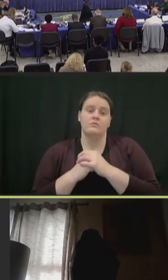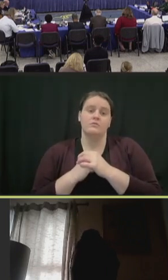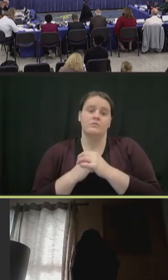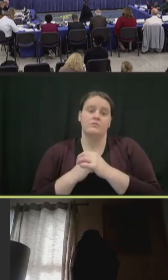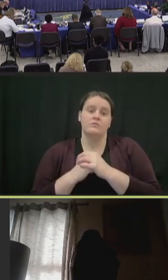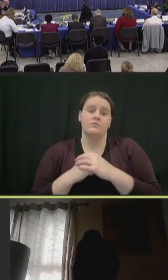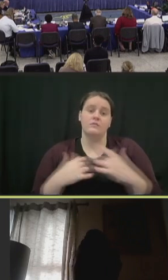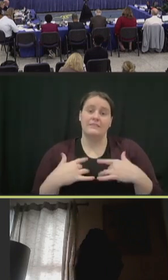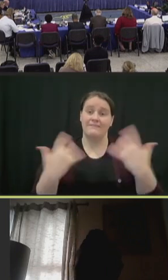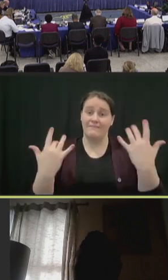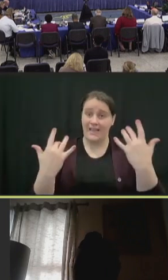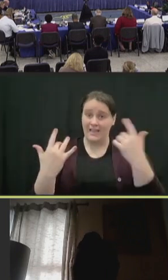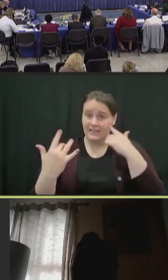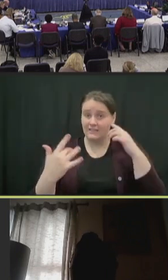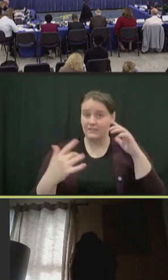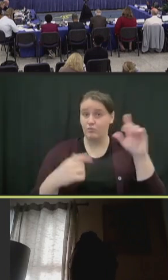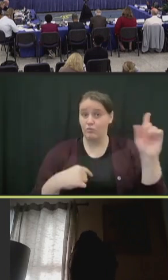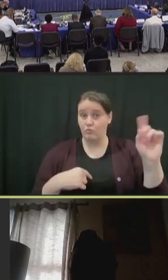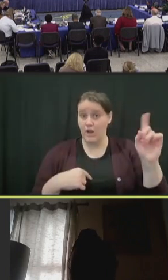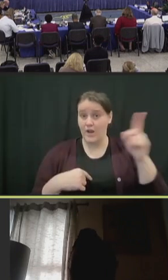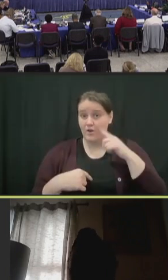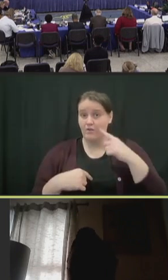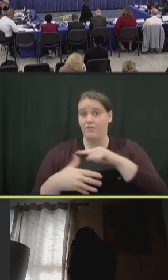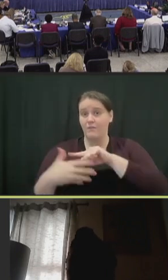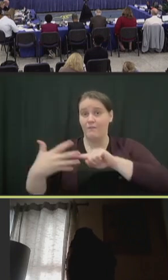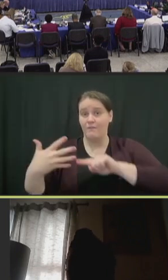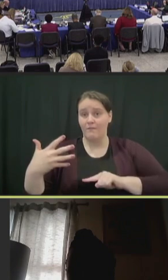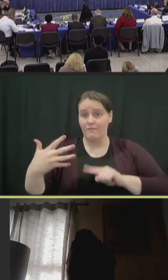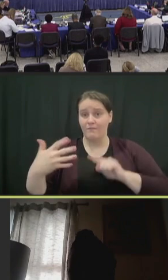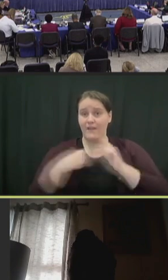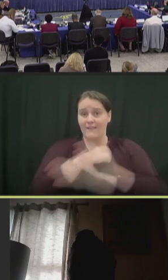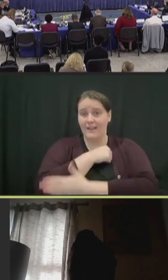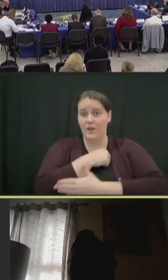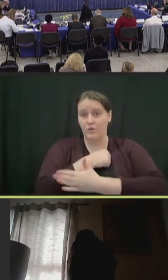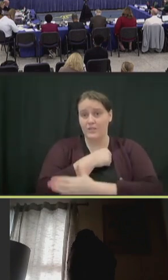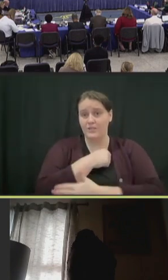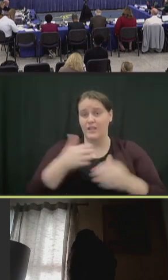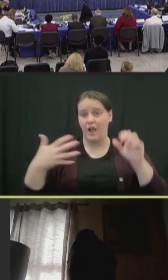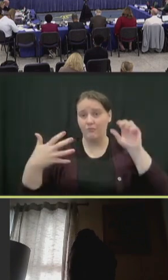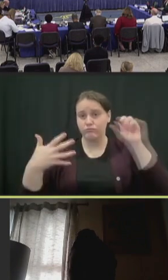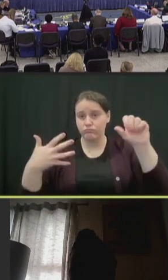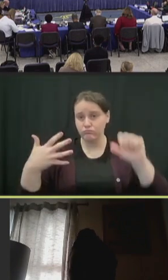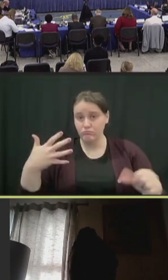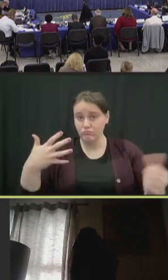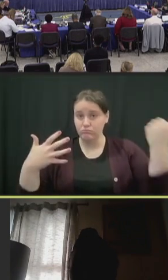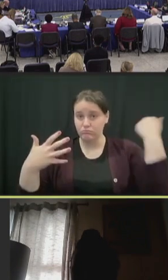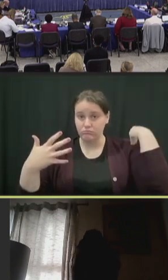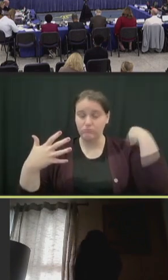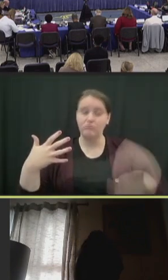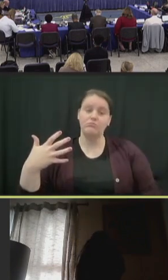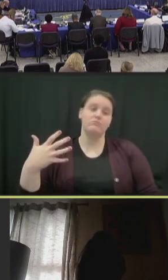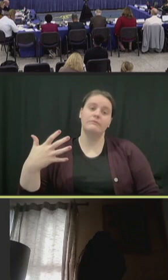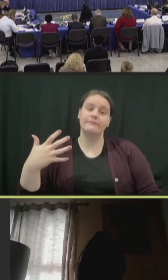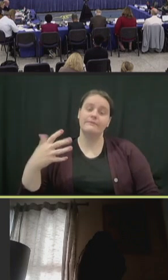that -- they take place in the five counties that I mentioned earlier. And the team organizes